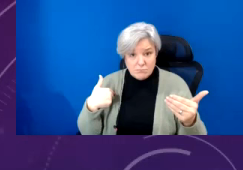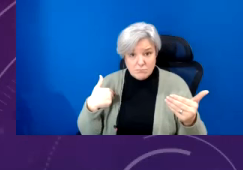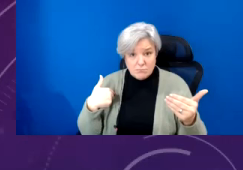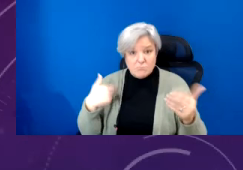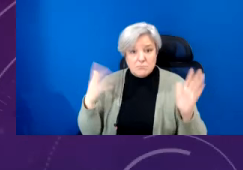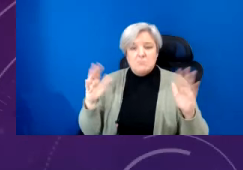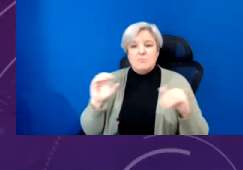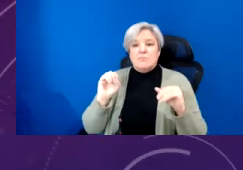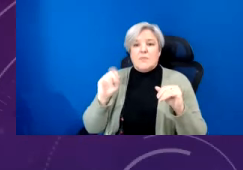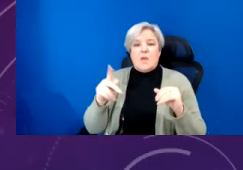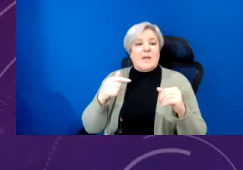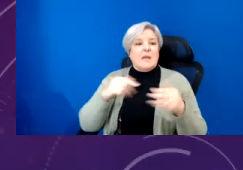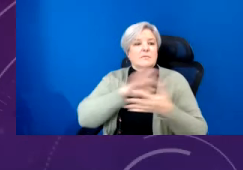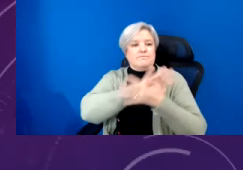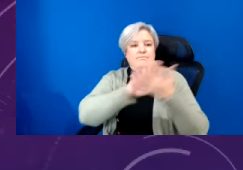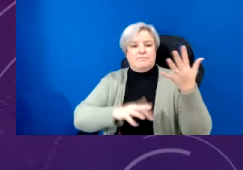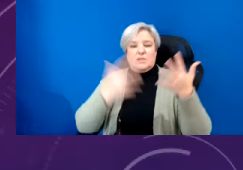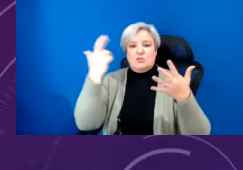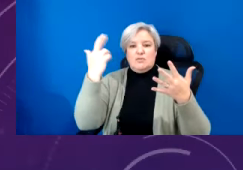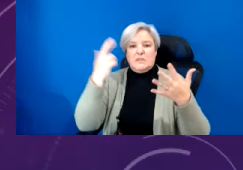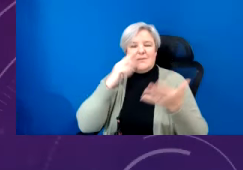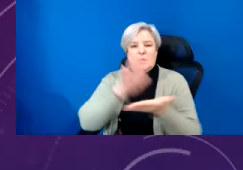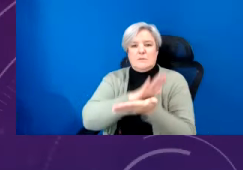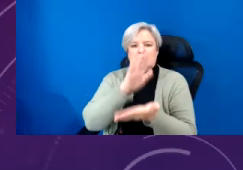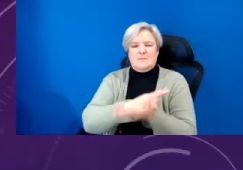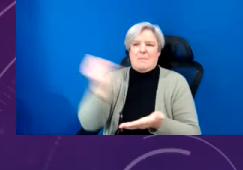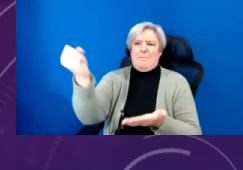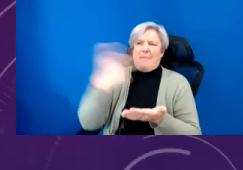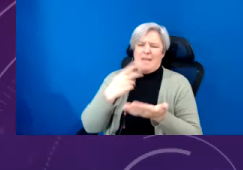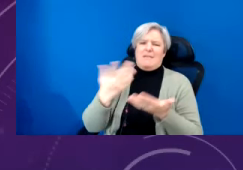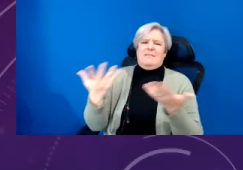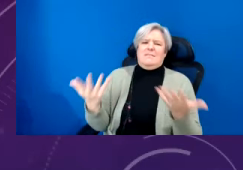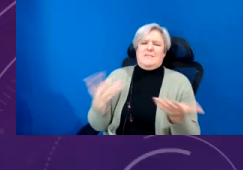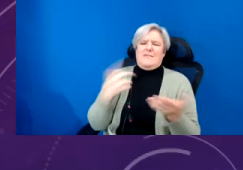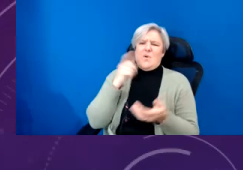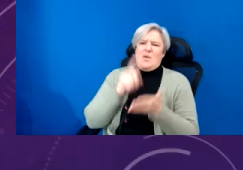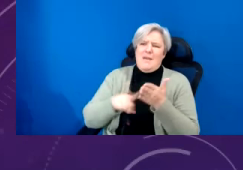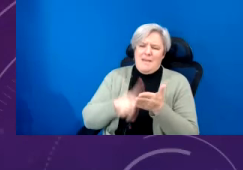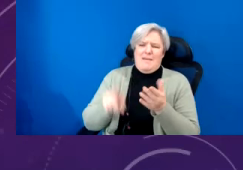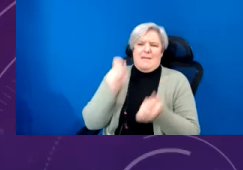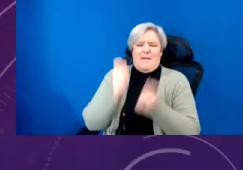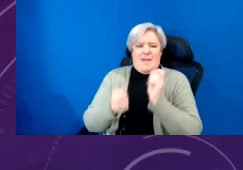So these are the top reasons for documents being returned for edits, and you may recognize some of these.